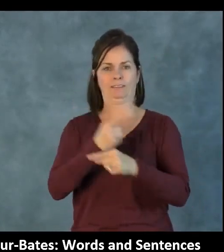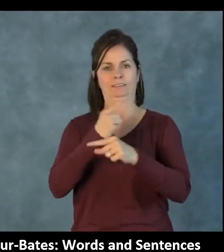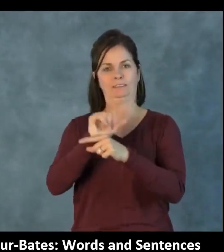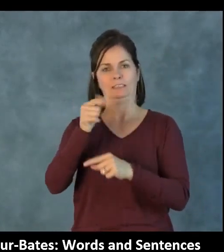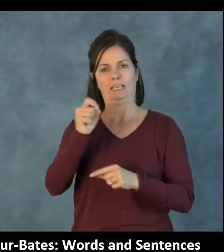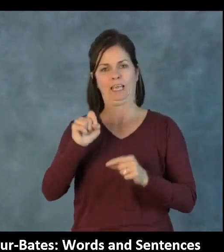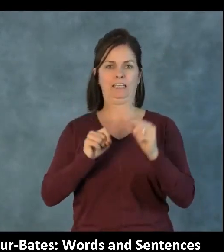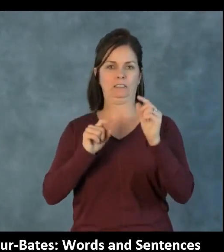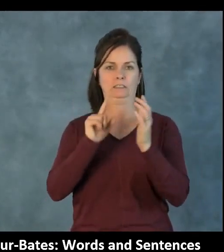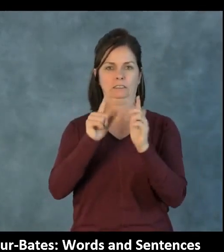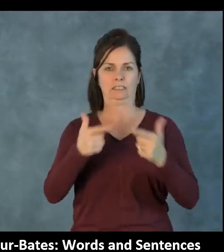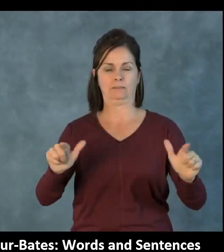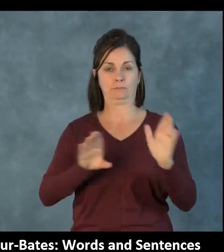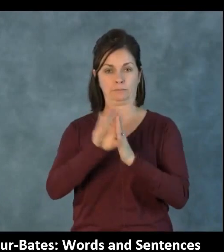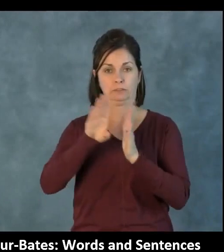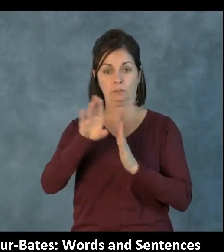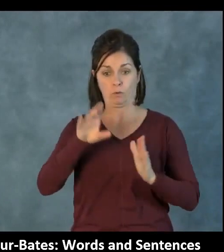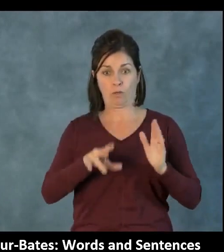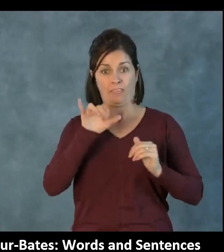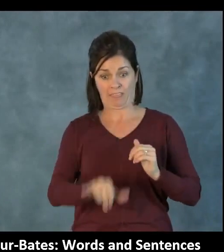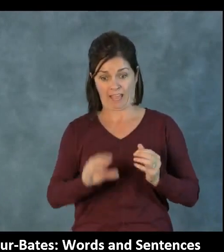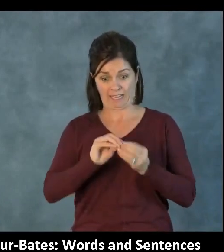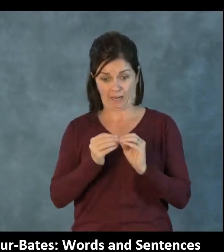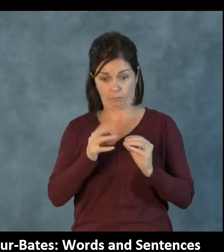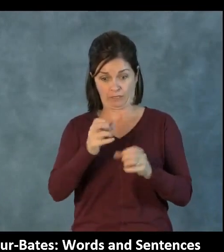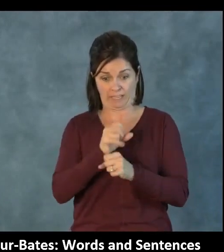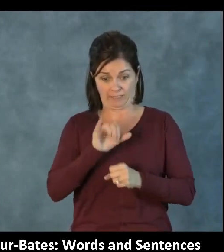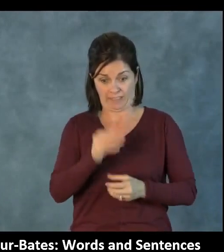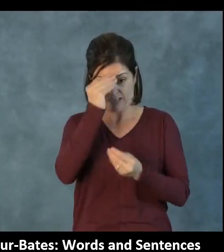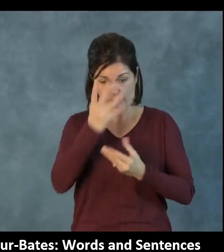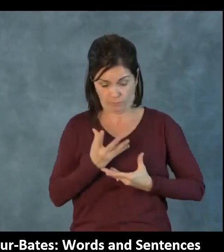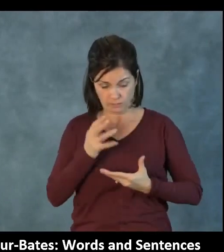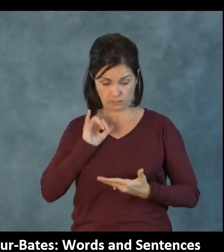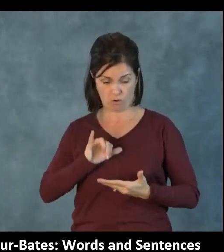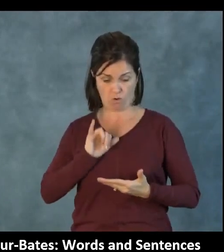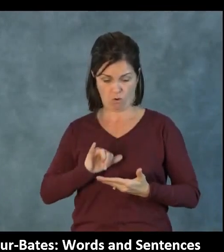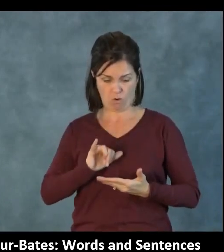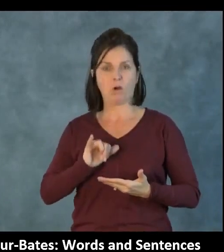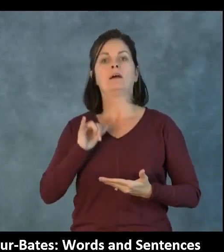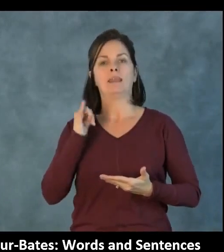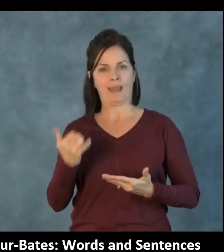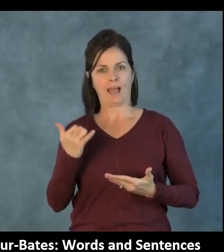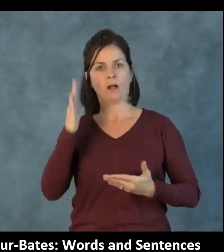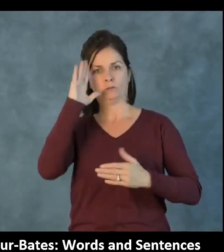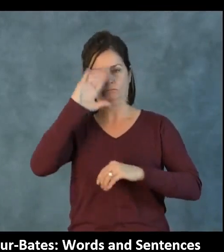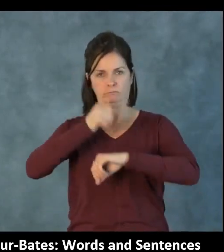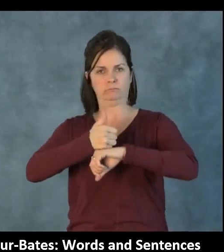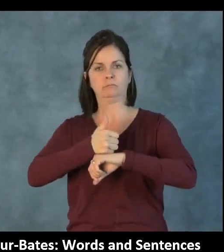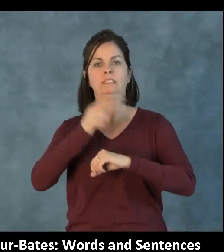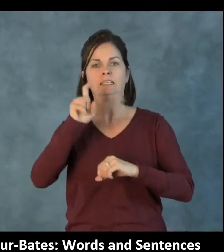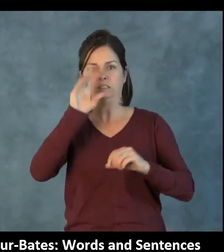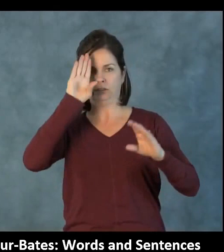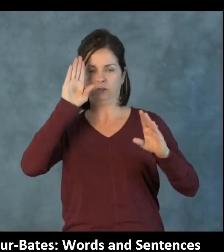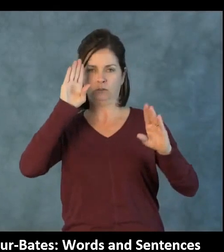This would immediately guide us to say, "Let's focus less on labels with this particular child